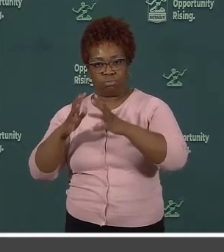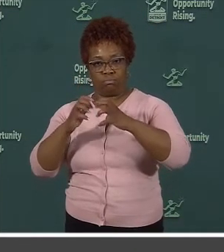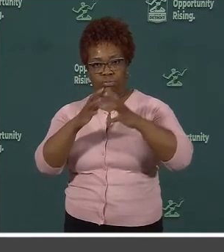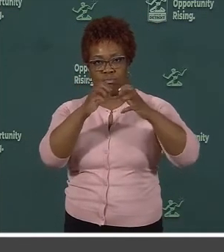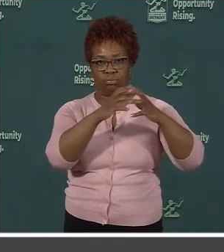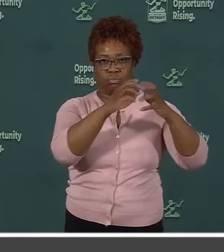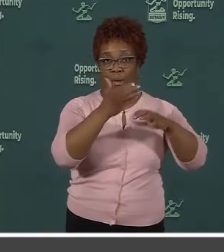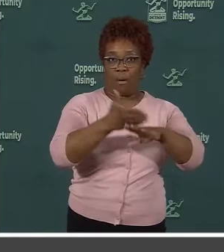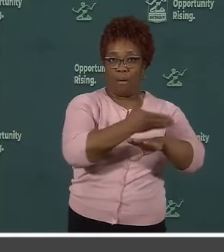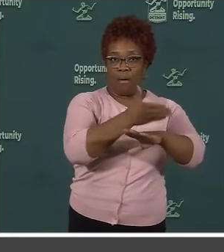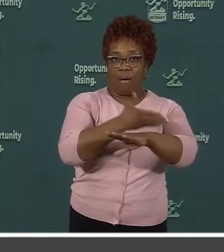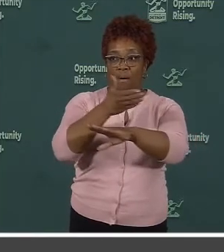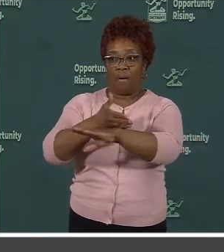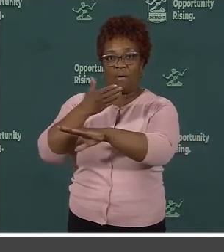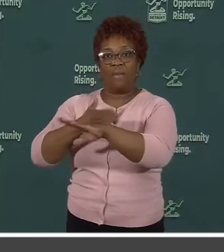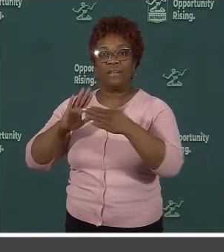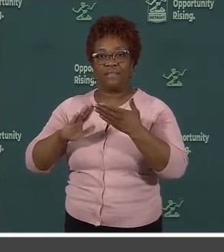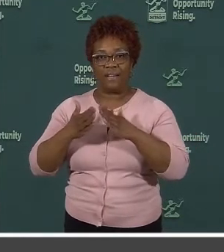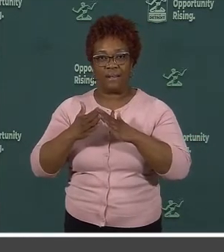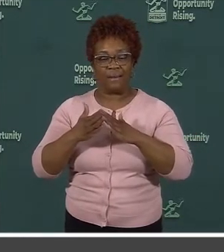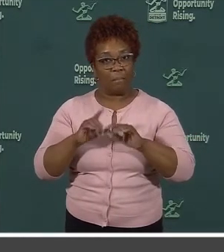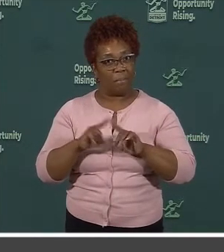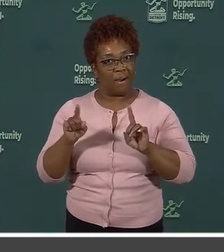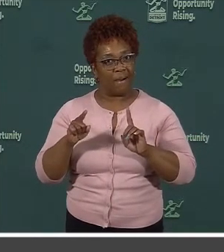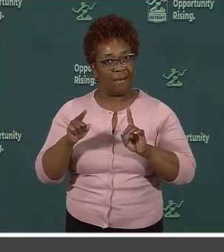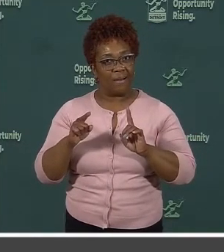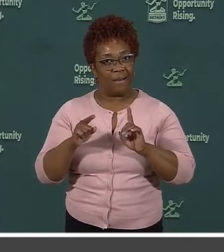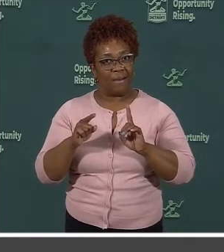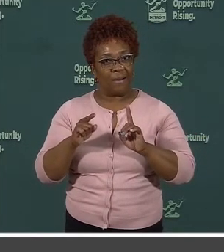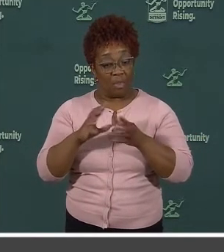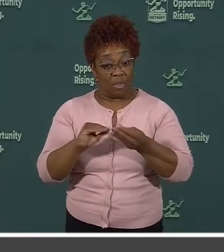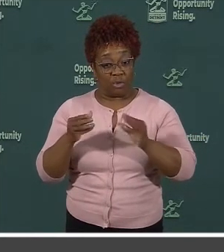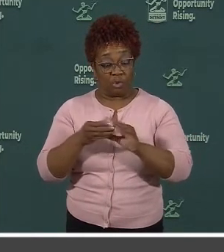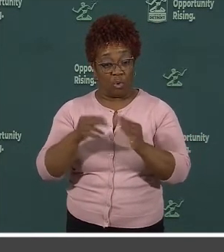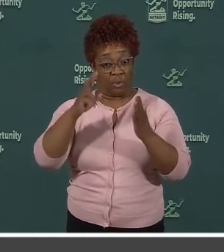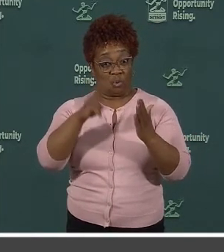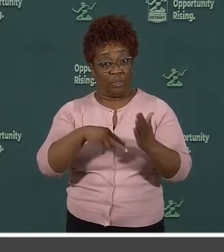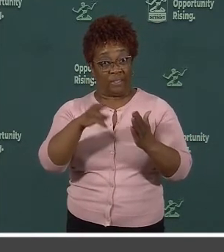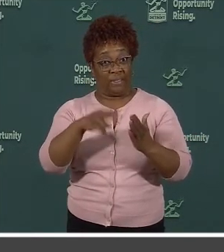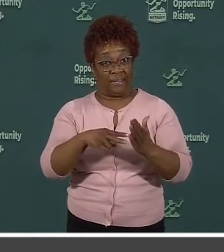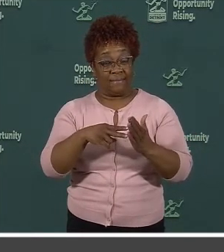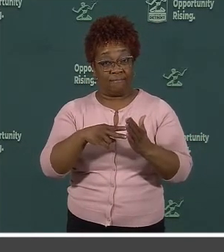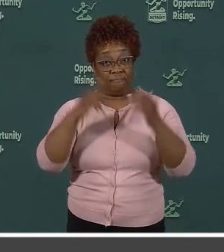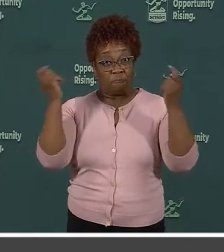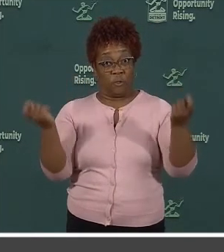STORIES WE ARE NOT CELEBRATING THE ACCOMPLISHMENT BUT I AM EXTREMELY PROUD OF WHAT IS